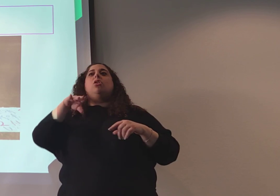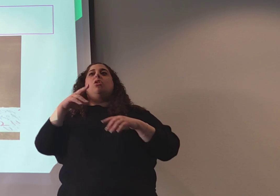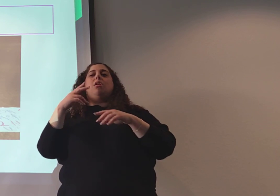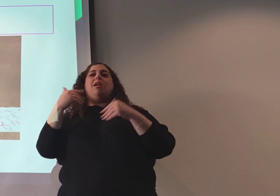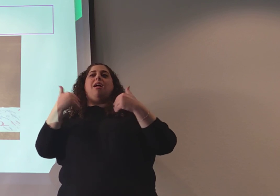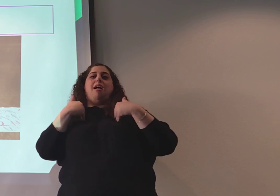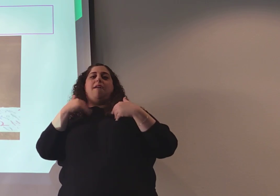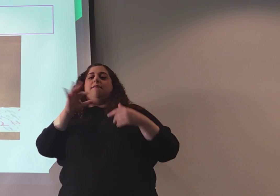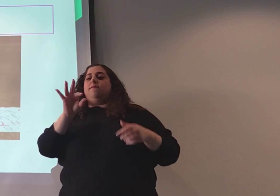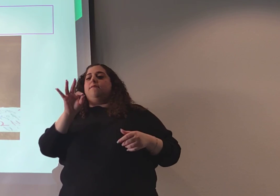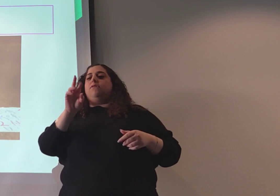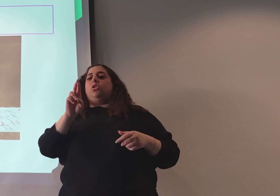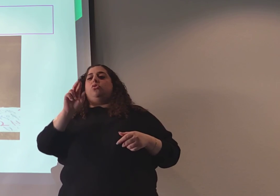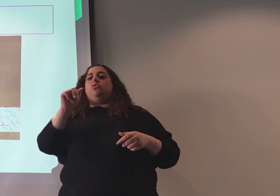And I’ll find that for you.